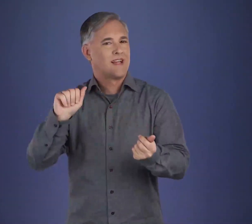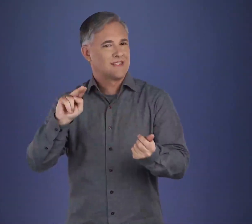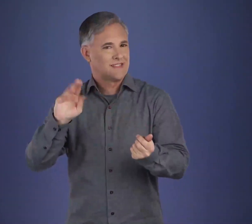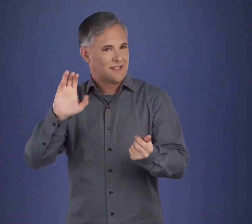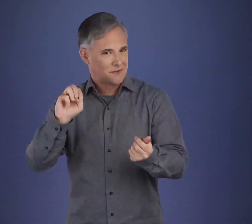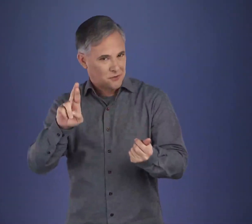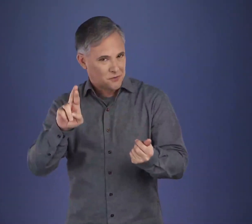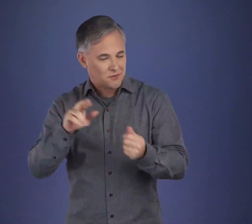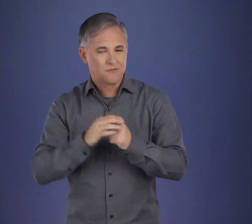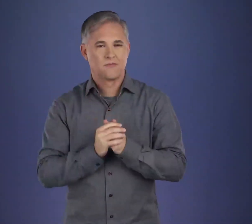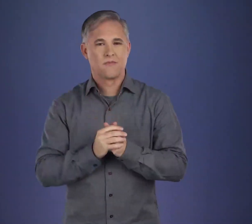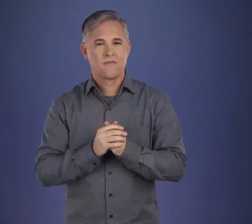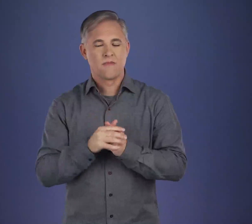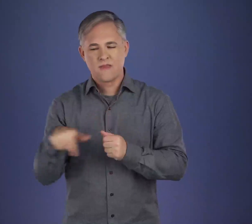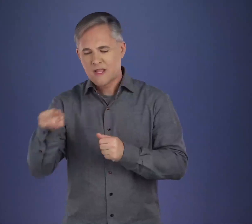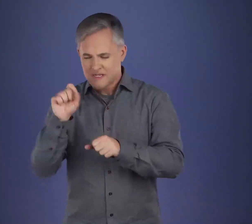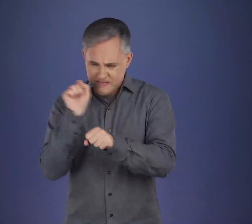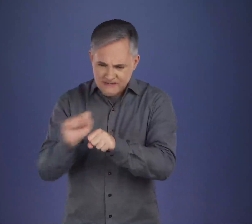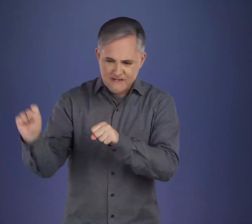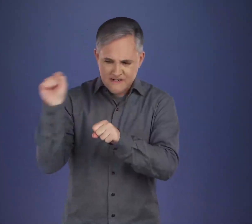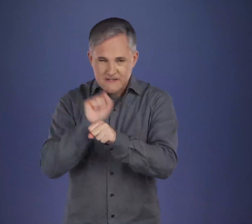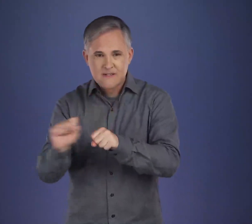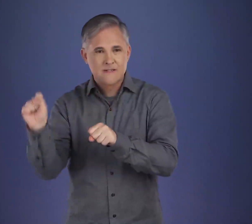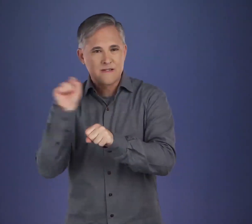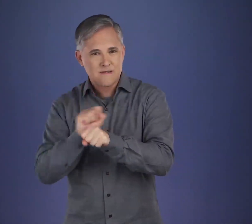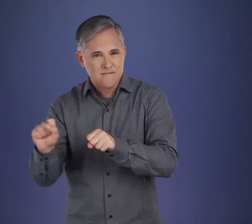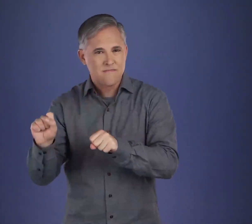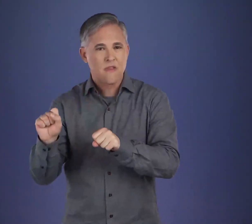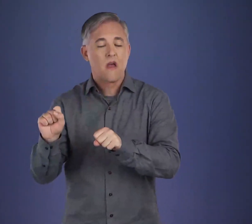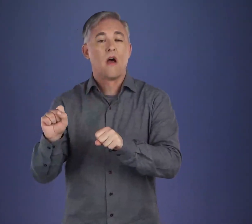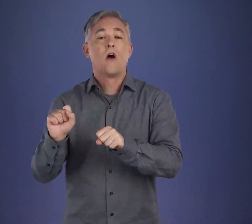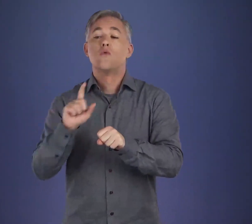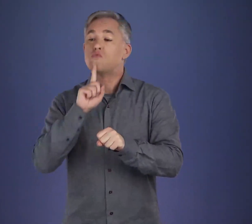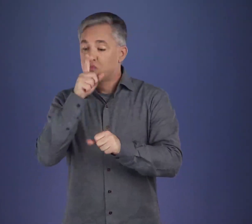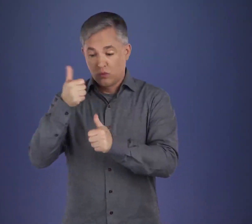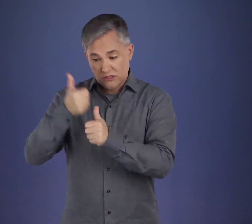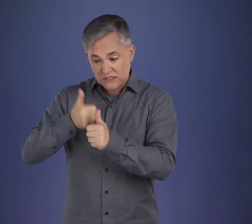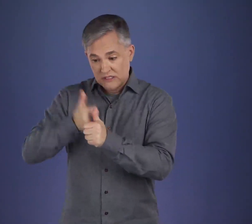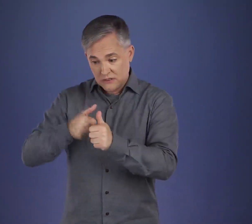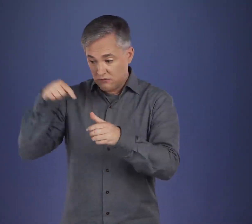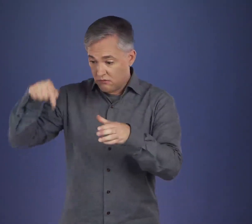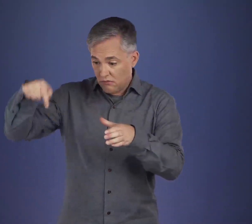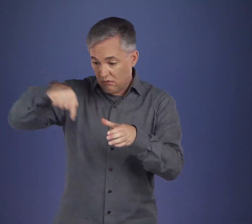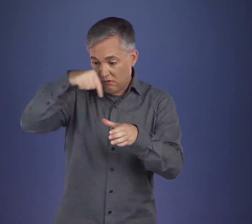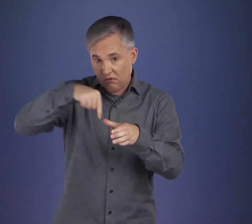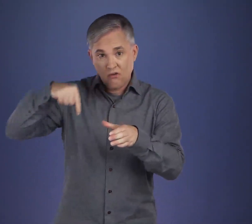Every doctor concerned would at times wish he could devote himself to his chosen field